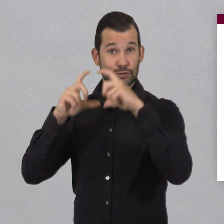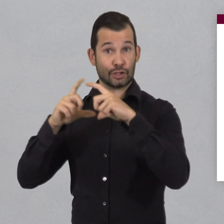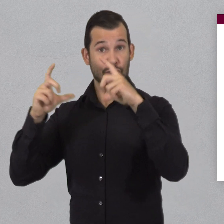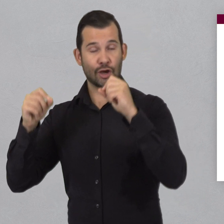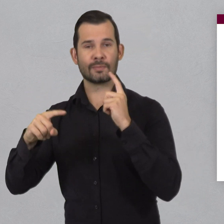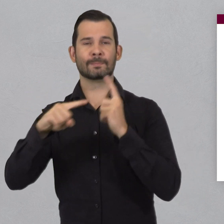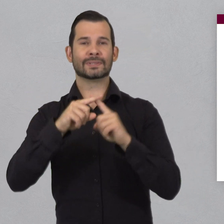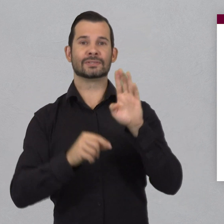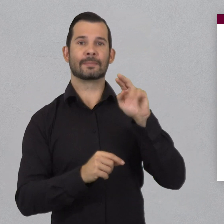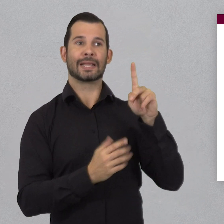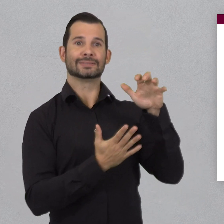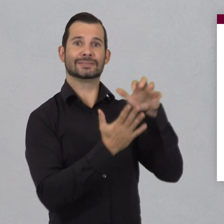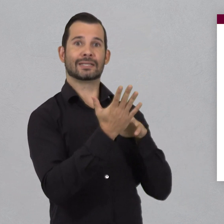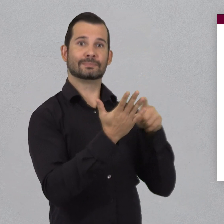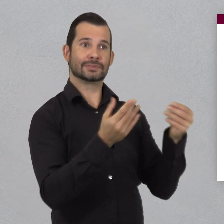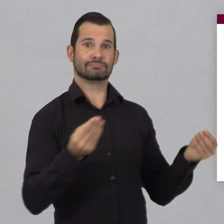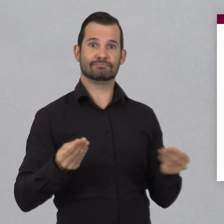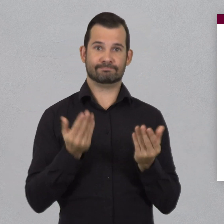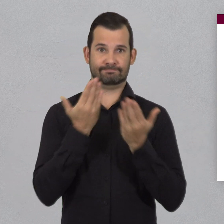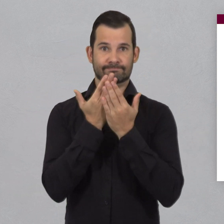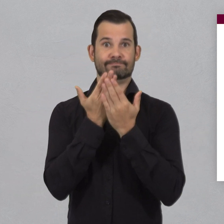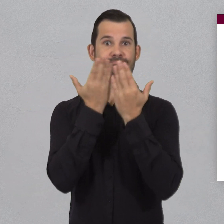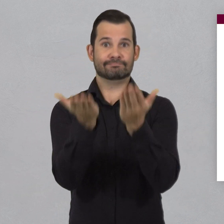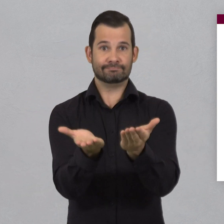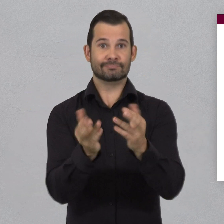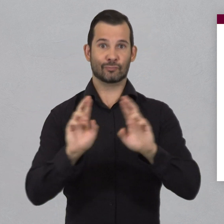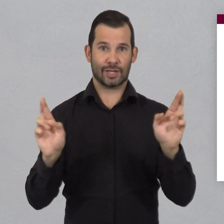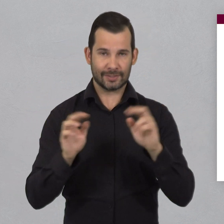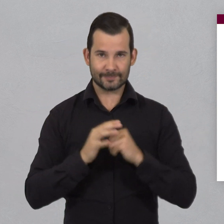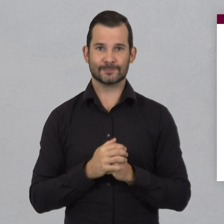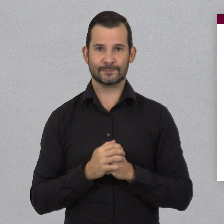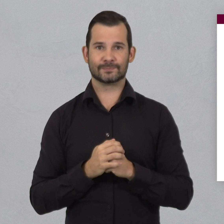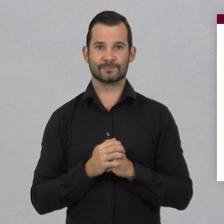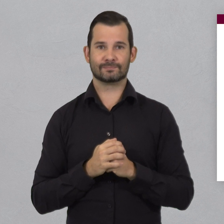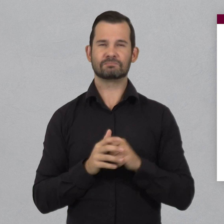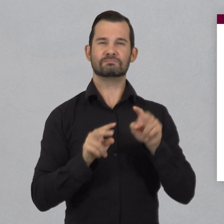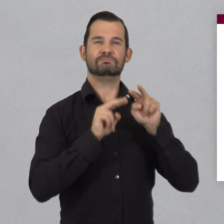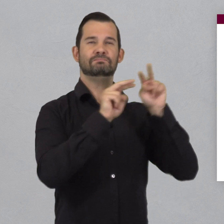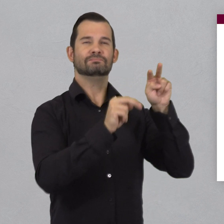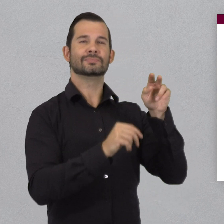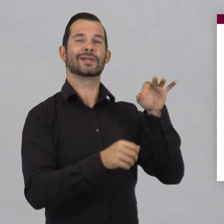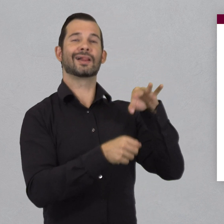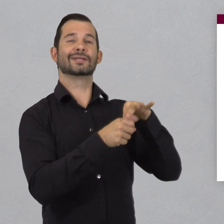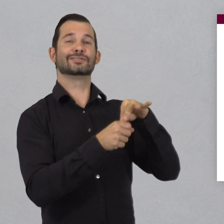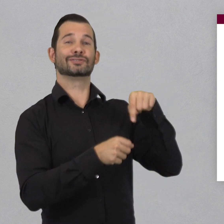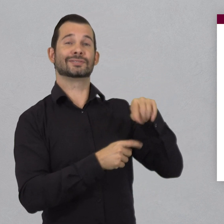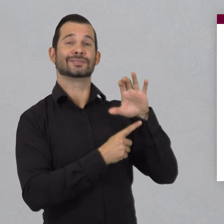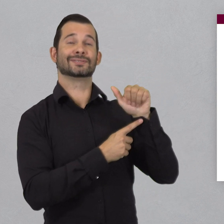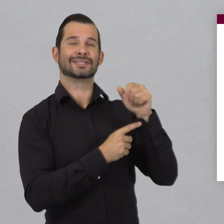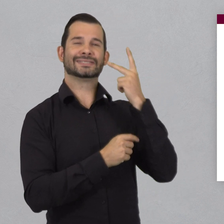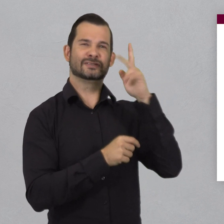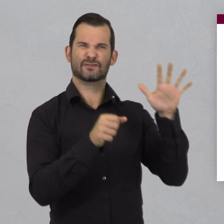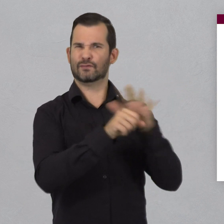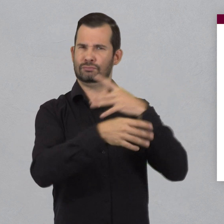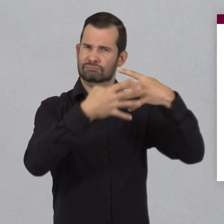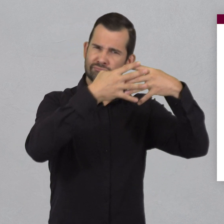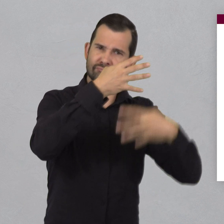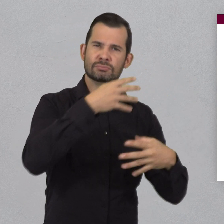your voter information card and a bank statement. Visit elections.ca to see the full list of